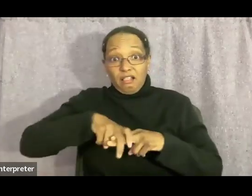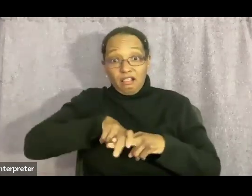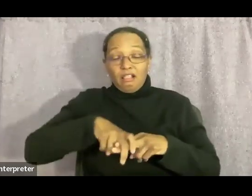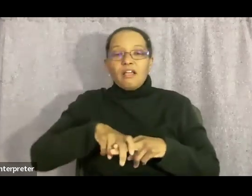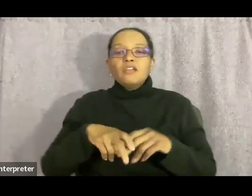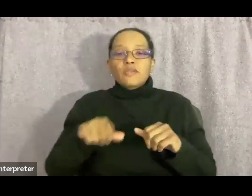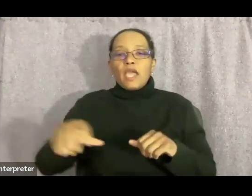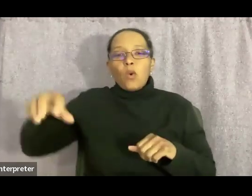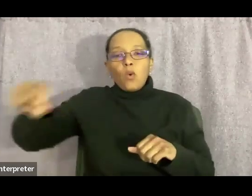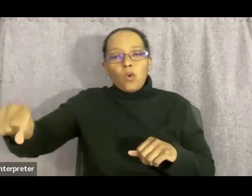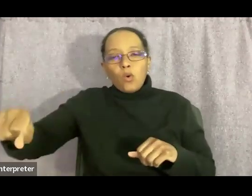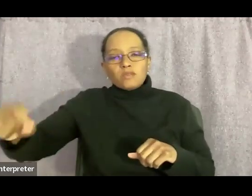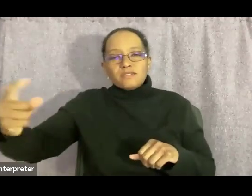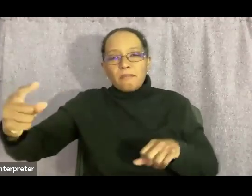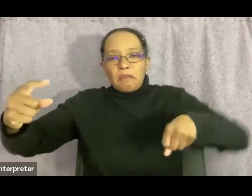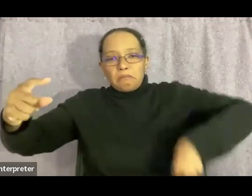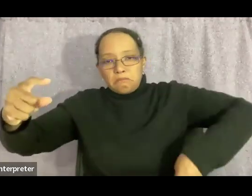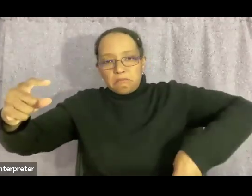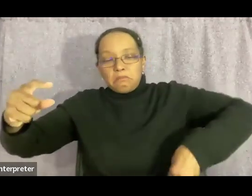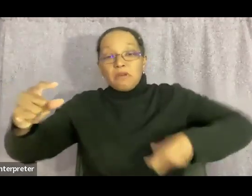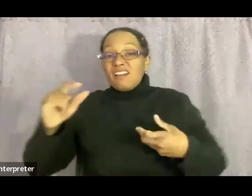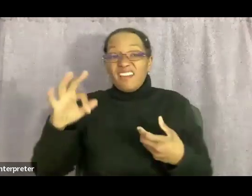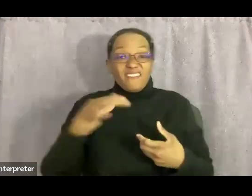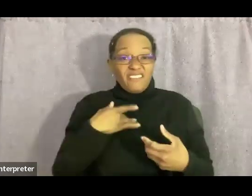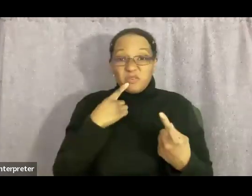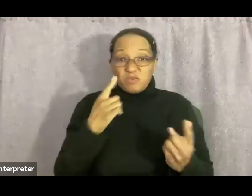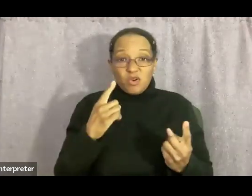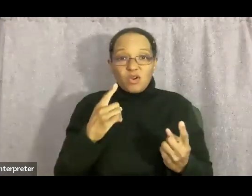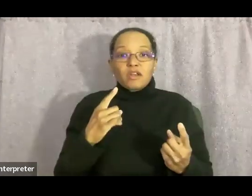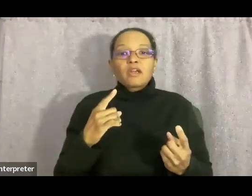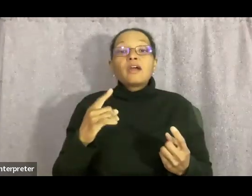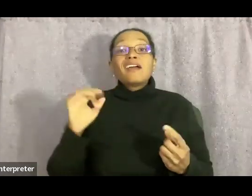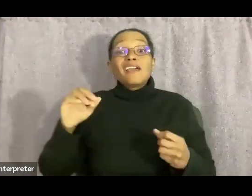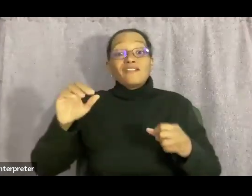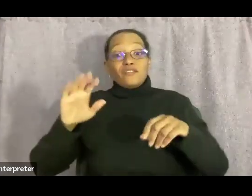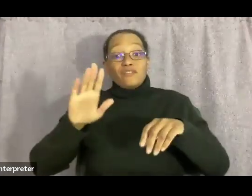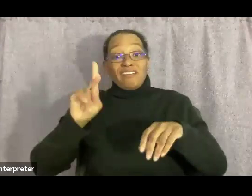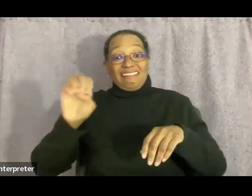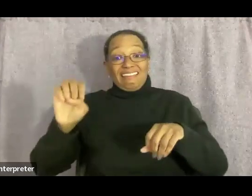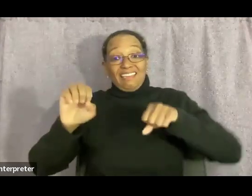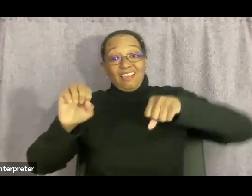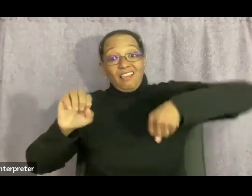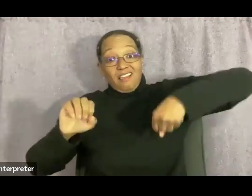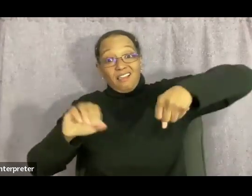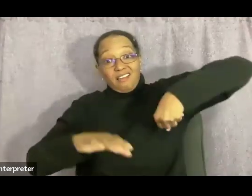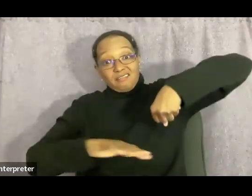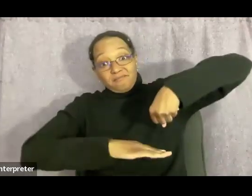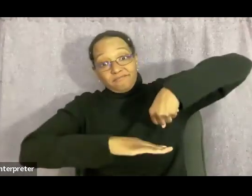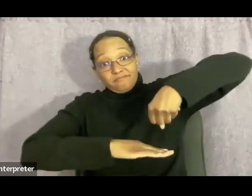If that doesn't work, then fill the space, if your knee is hanging in the air, so that you're grounded.